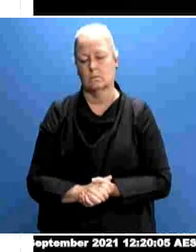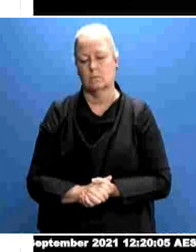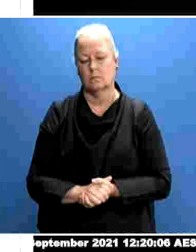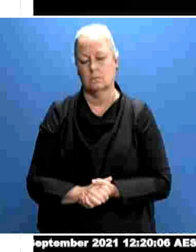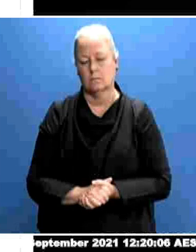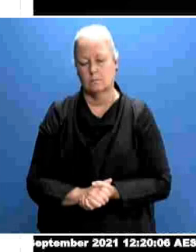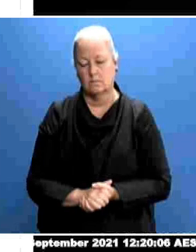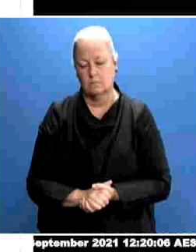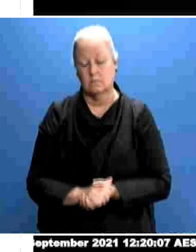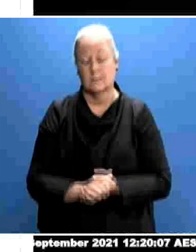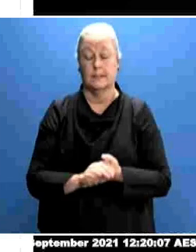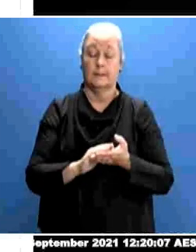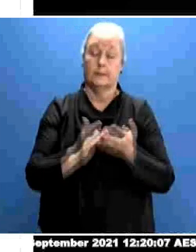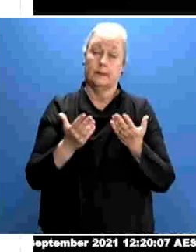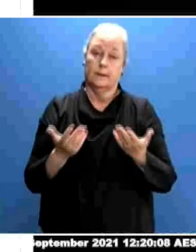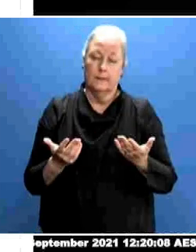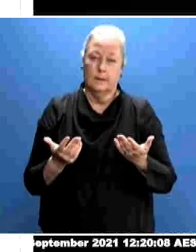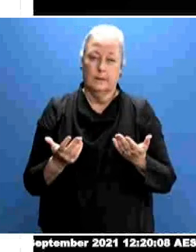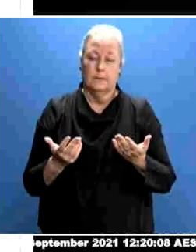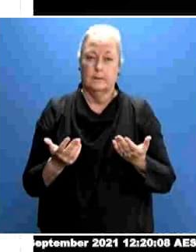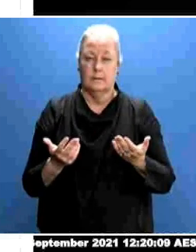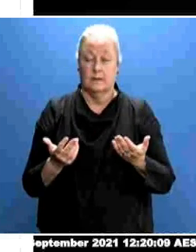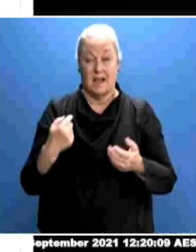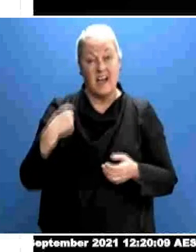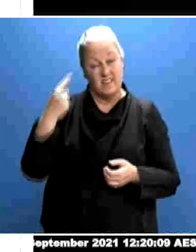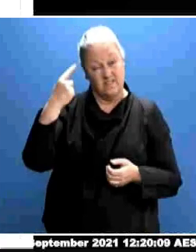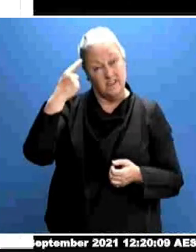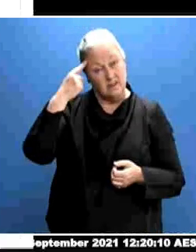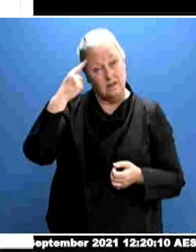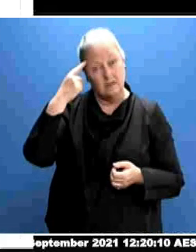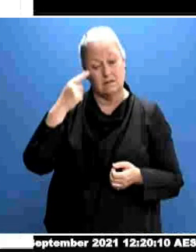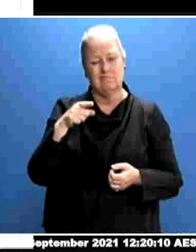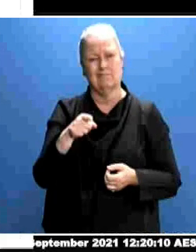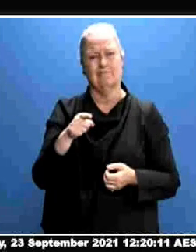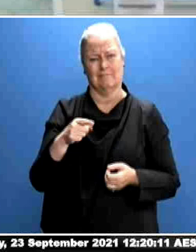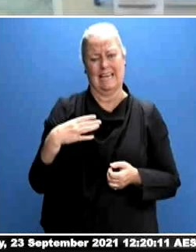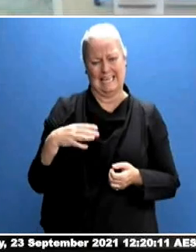Because it is something that should be used in very limited circumstances.